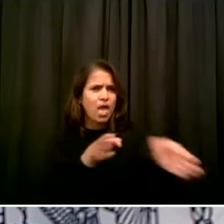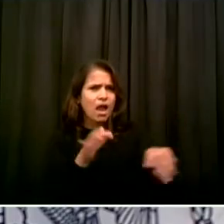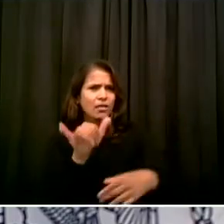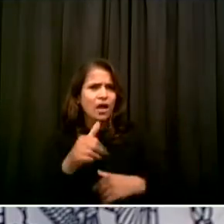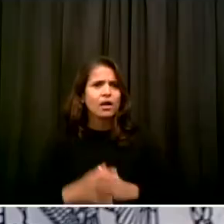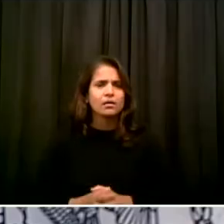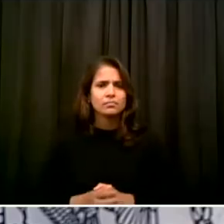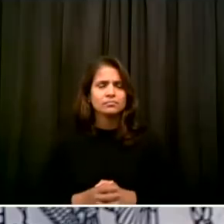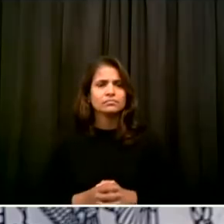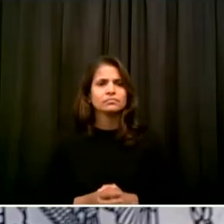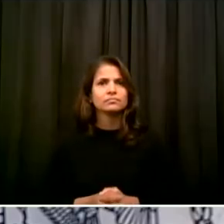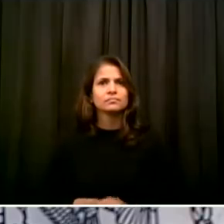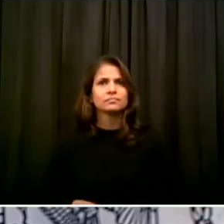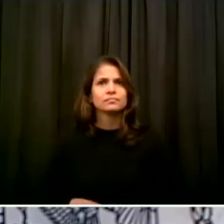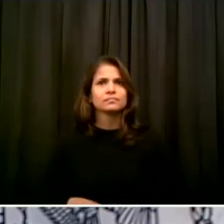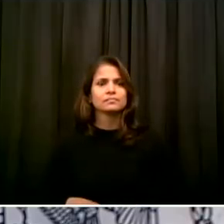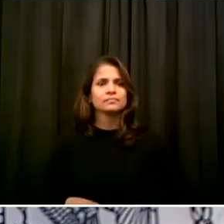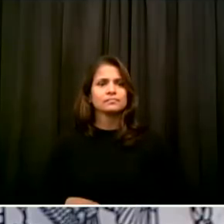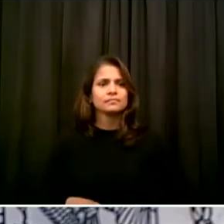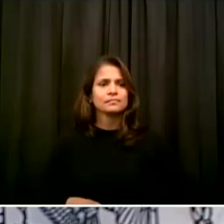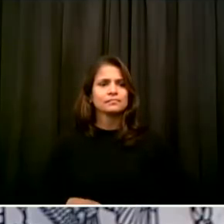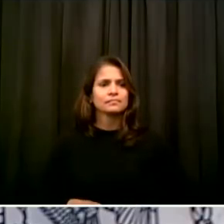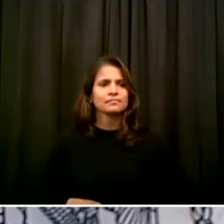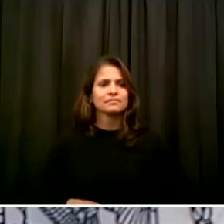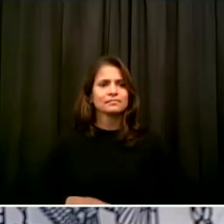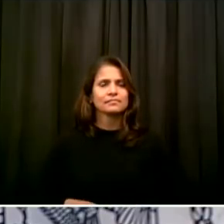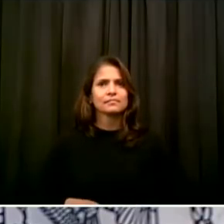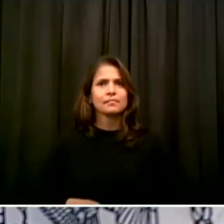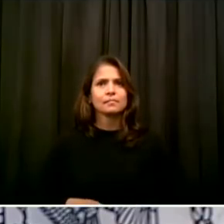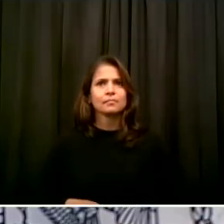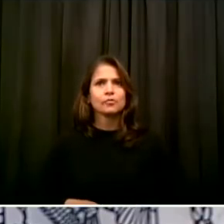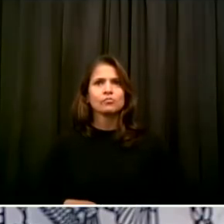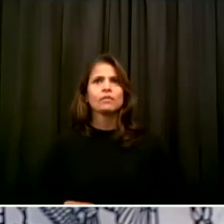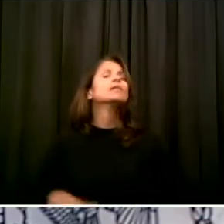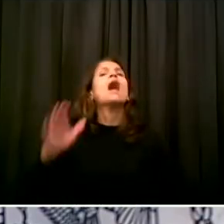FEASIBLE. THIS IS NOT A NETHW IN, GI